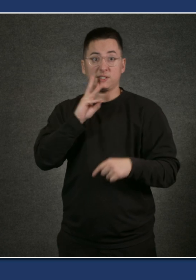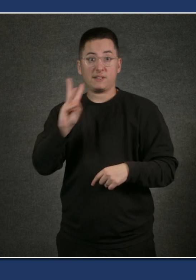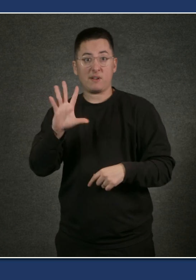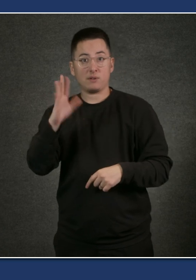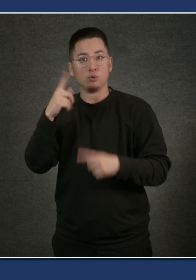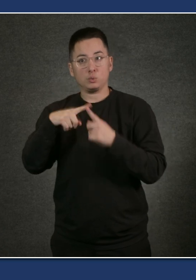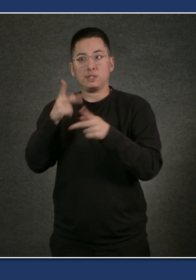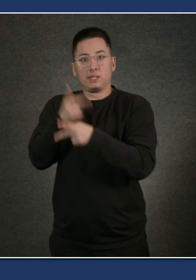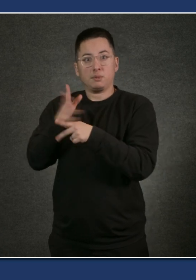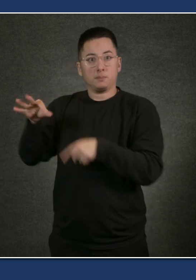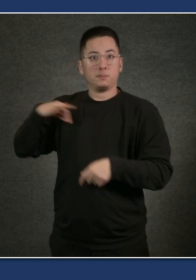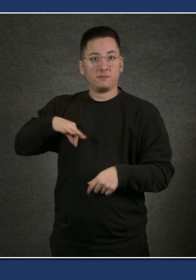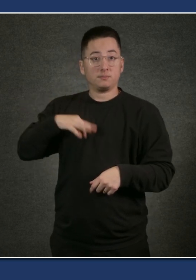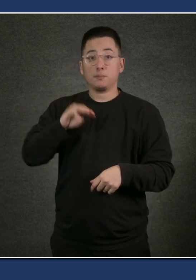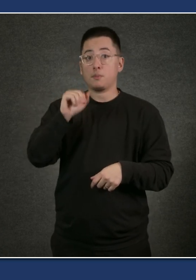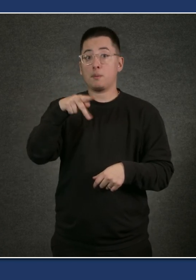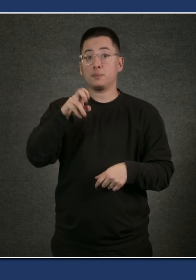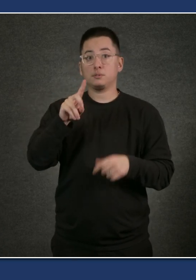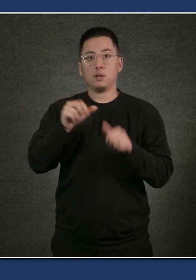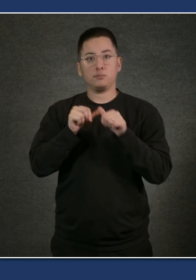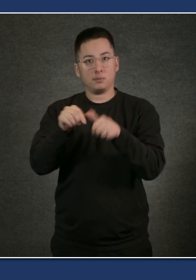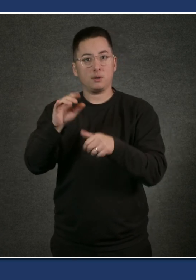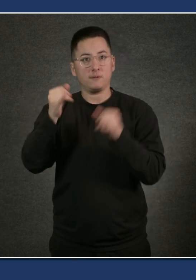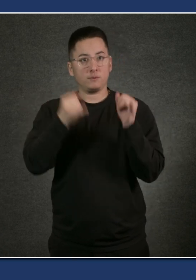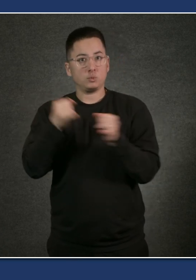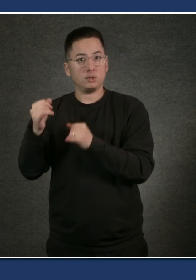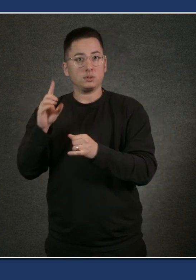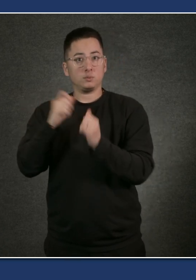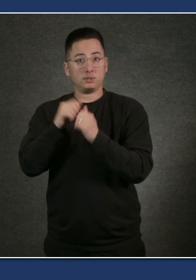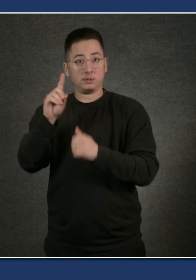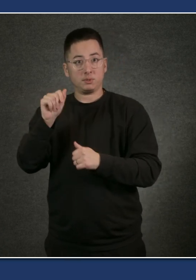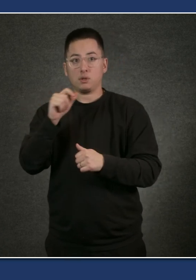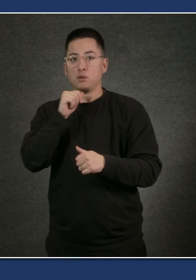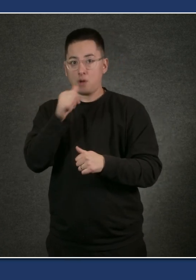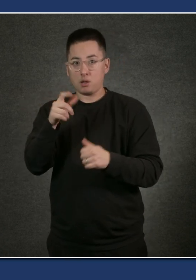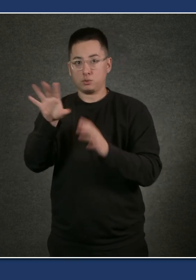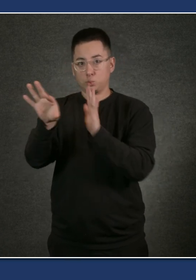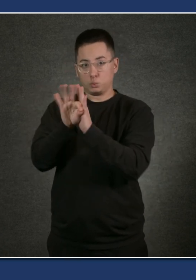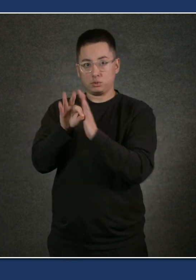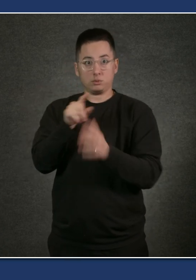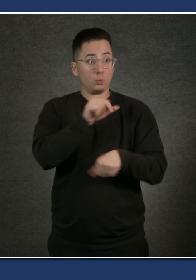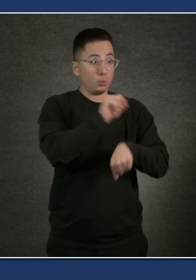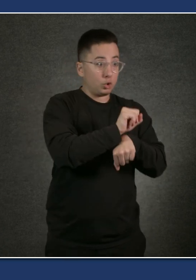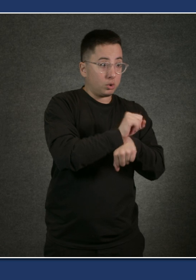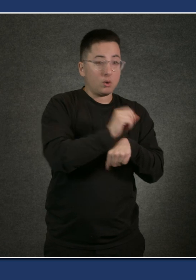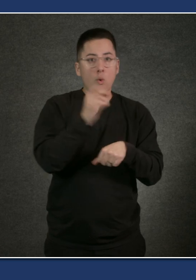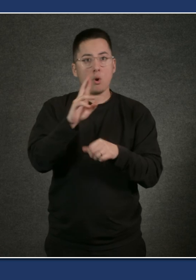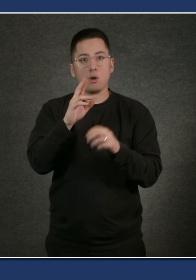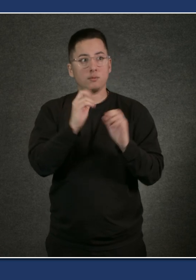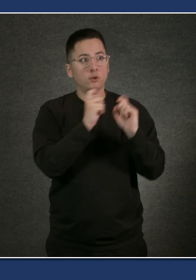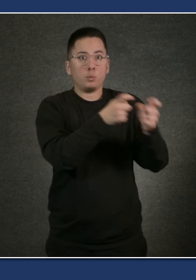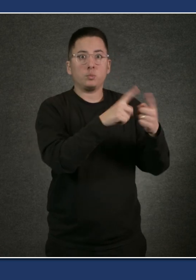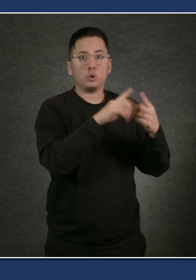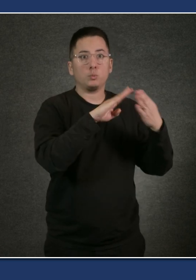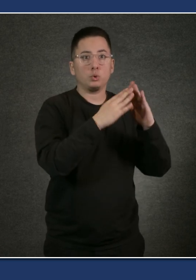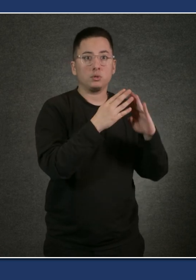benefits, or building their dreams and sustainable wealth, or receiving home care that helps them get out